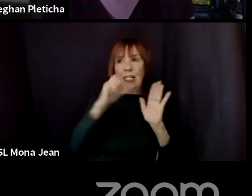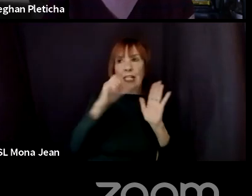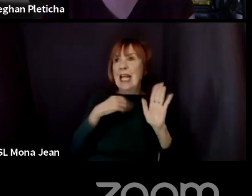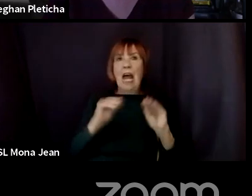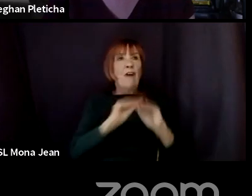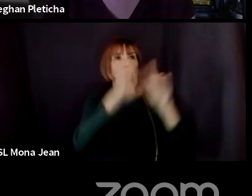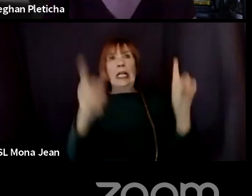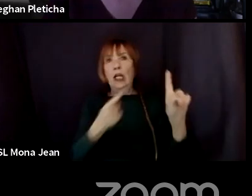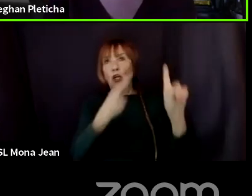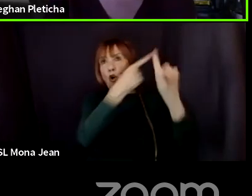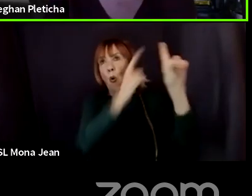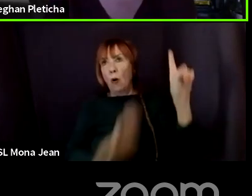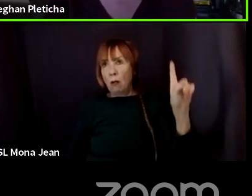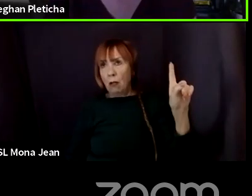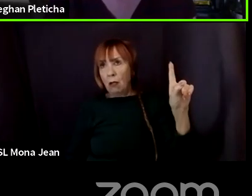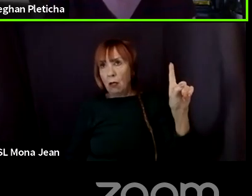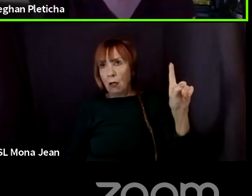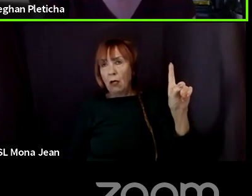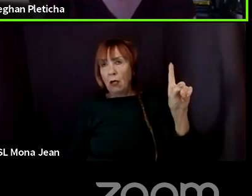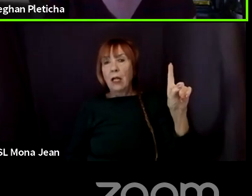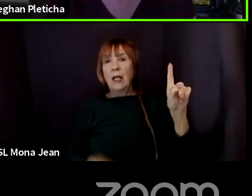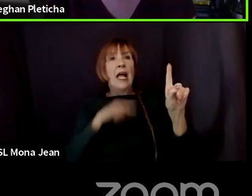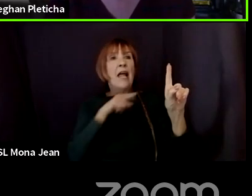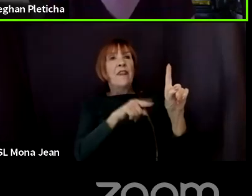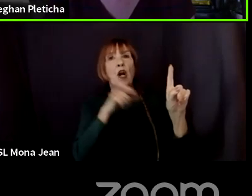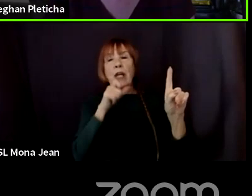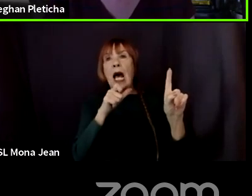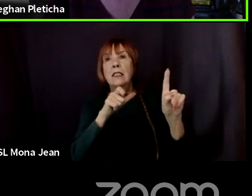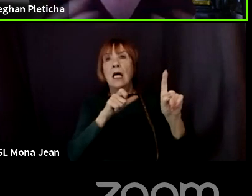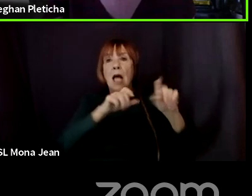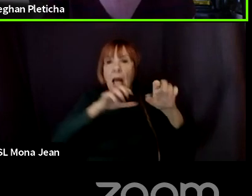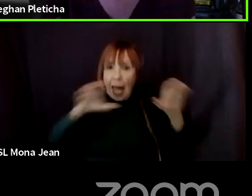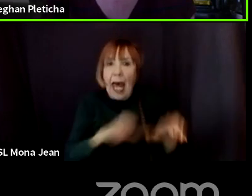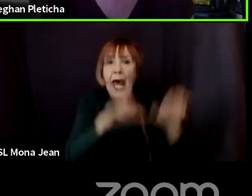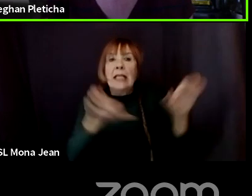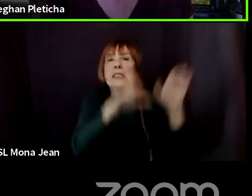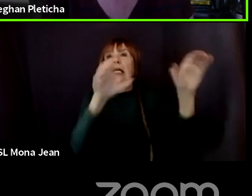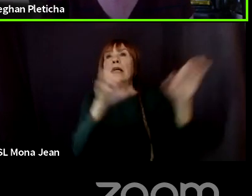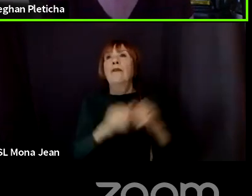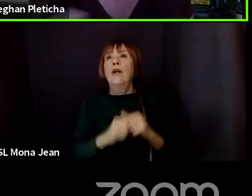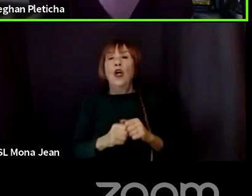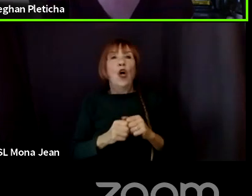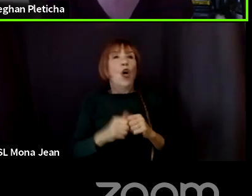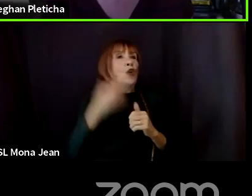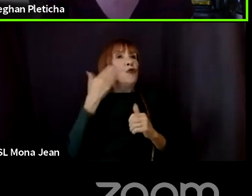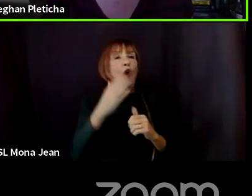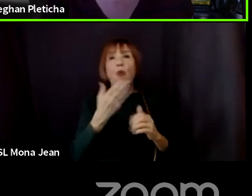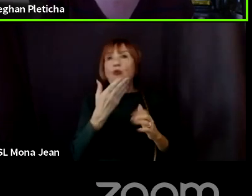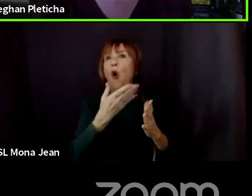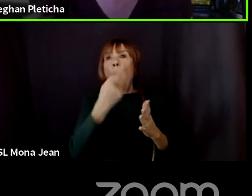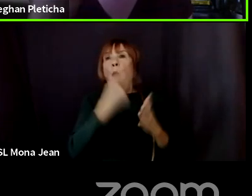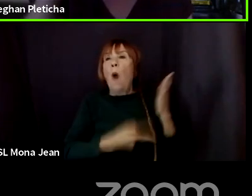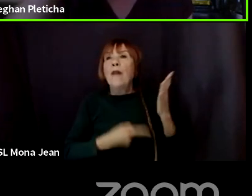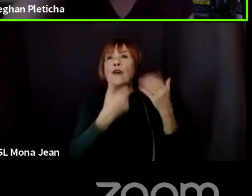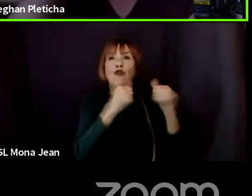They're not active. They're not active and you can't tell what they're trying to do or why they would be trying to do it.